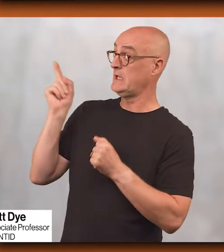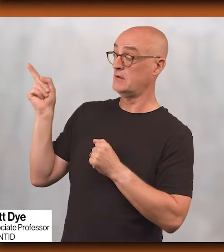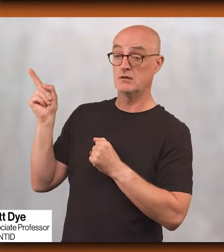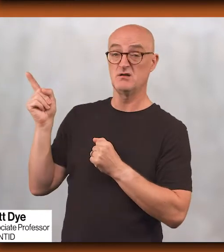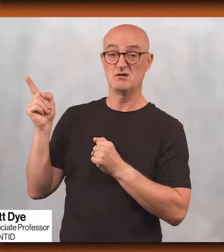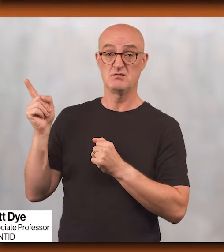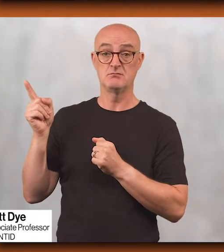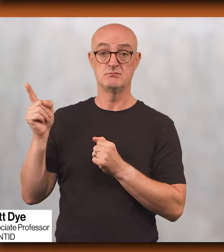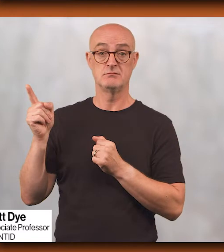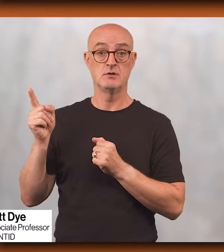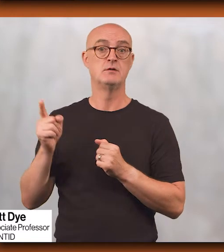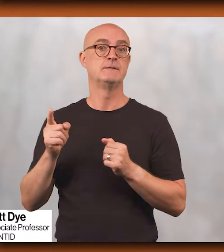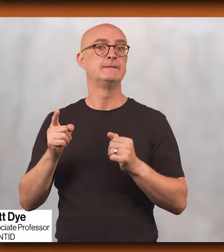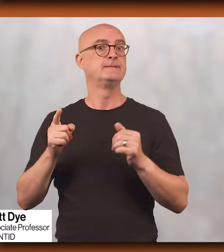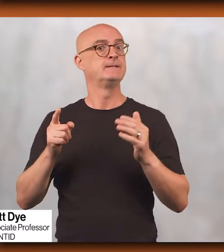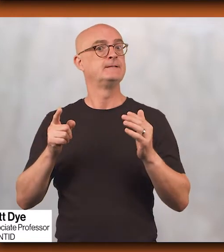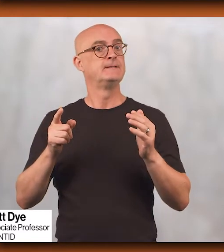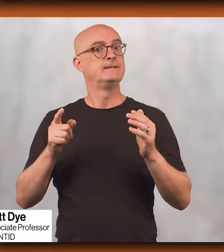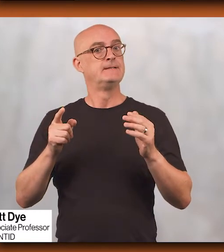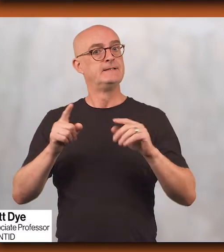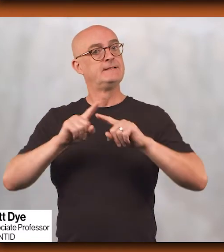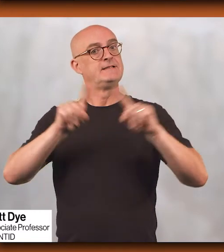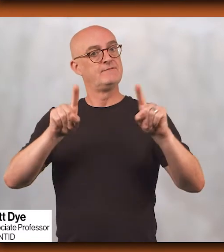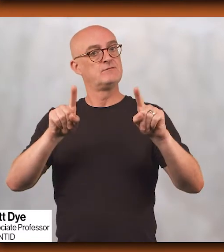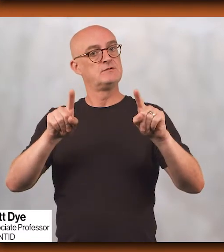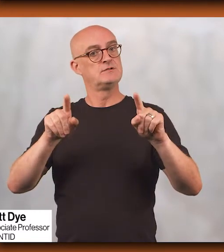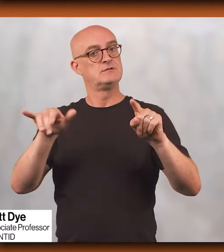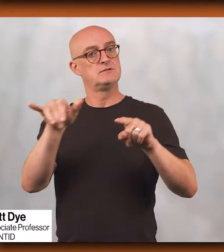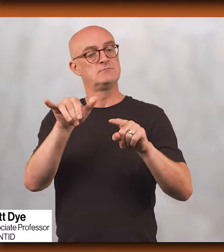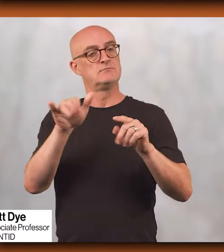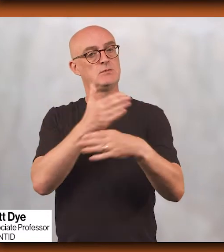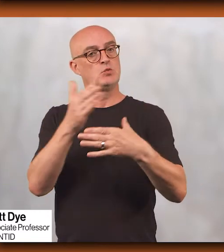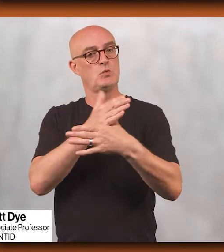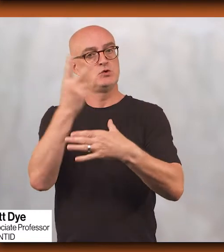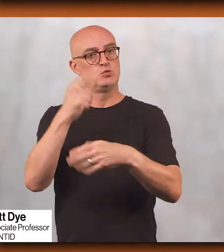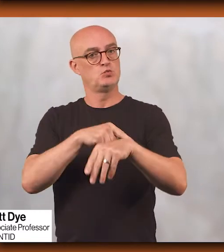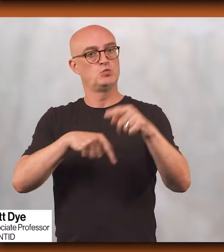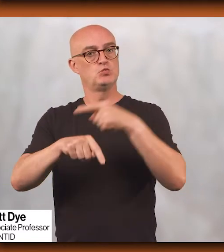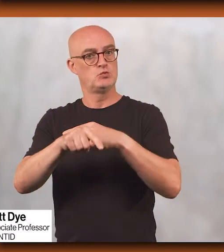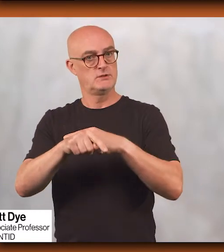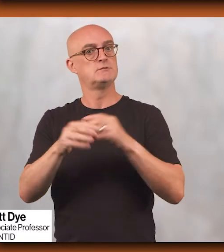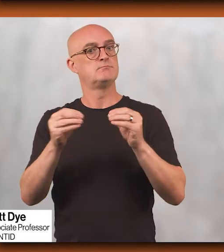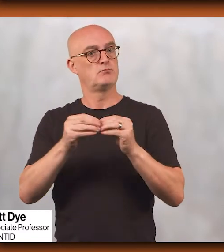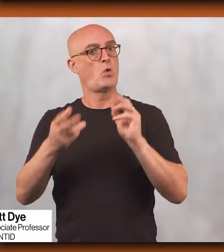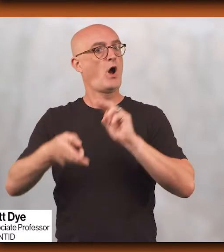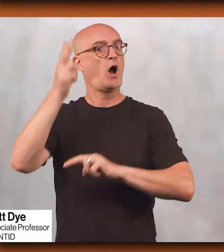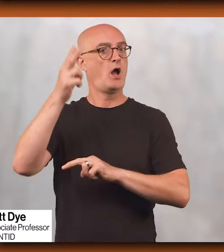and also a lot more variation in the distances, as well. On this slide, we show a direct,